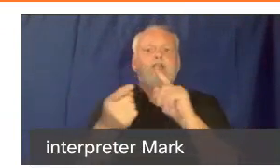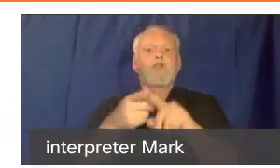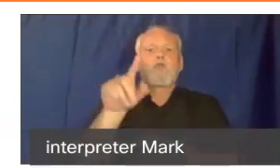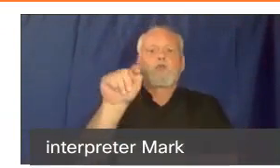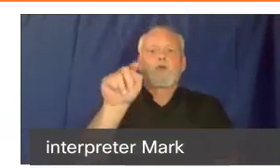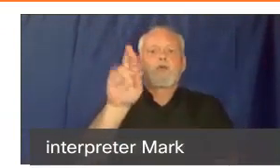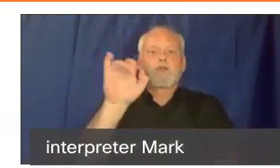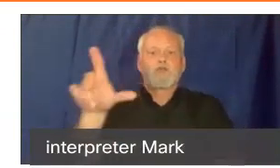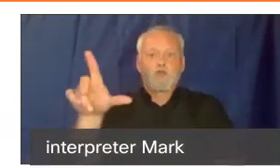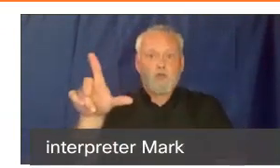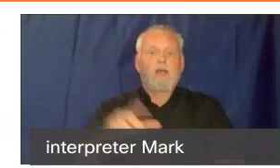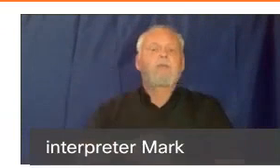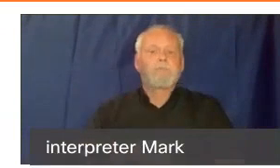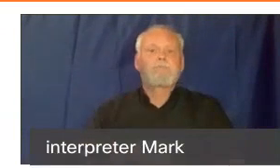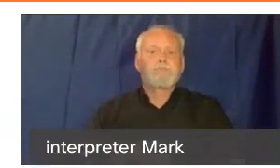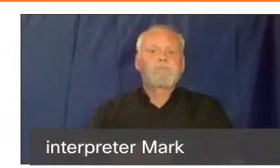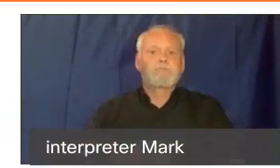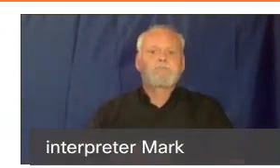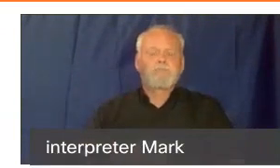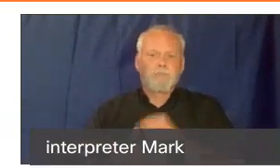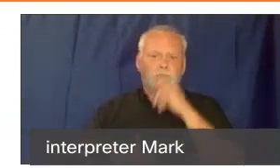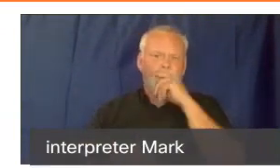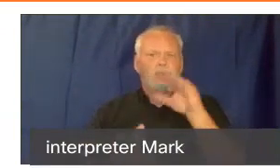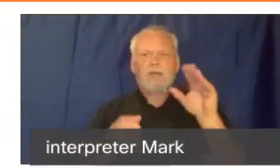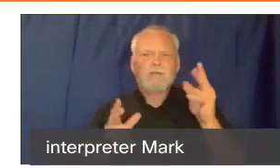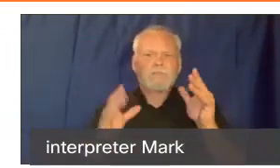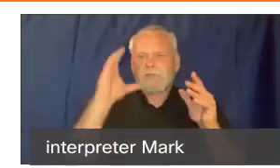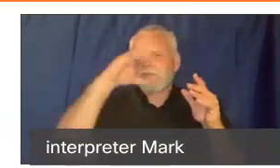In a in an odd sort of business district.